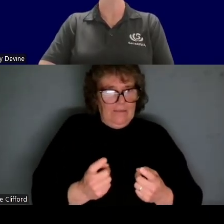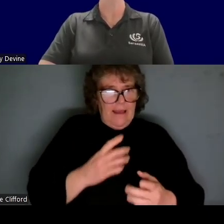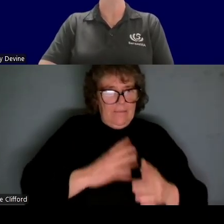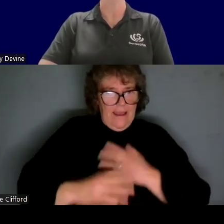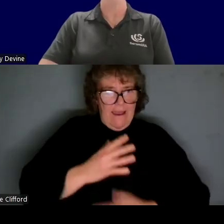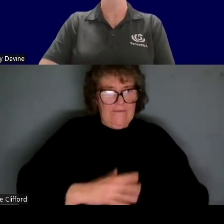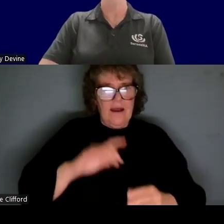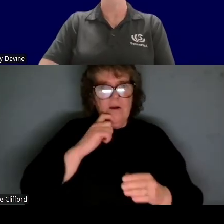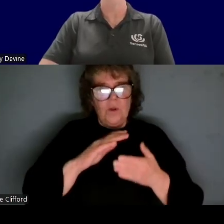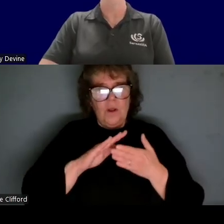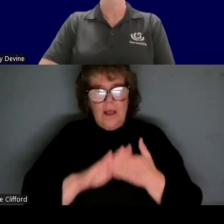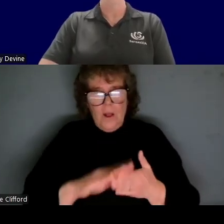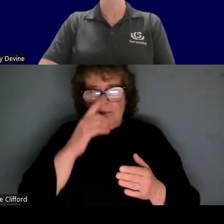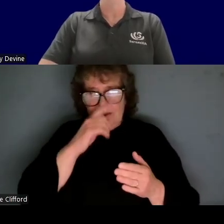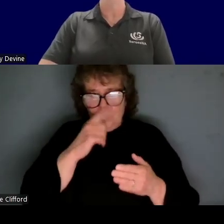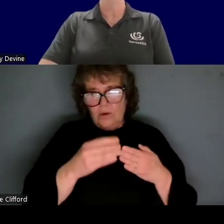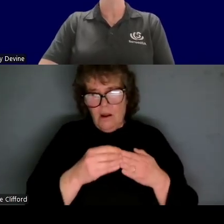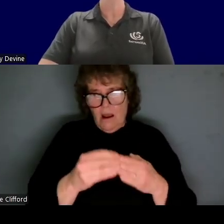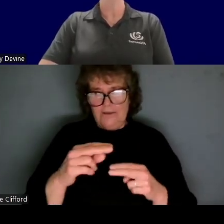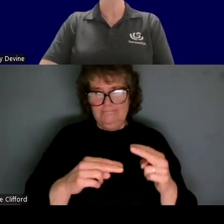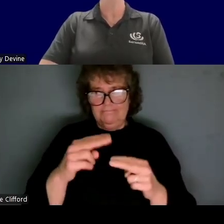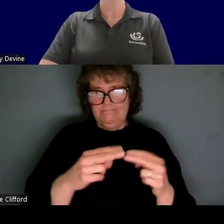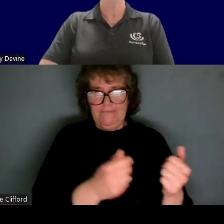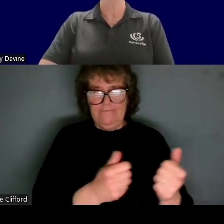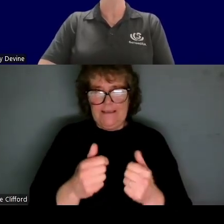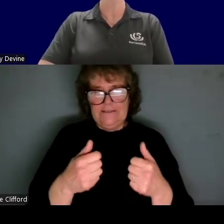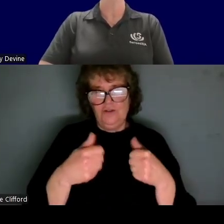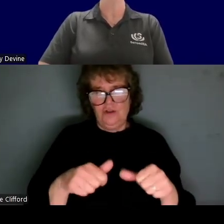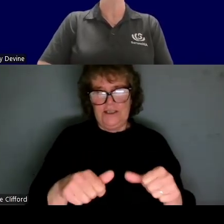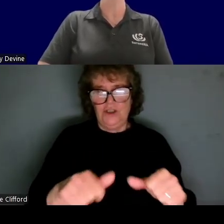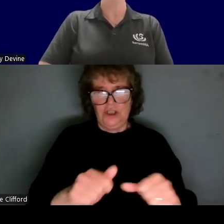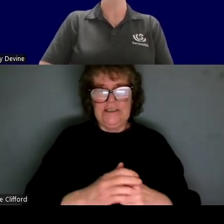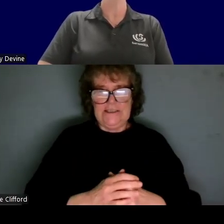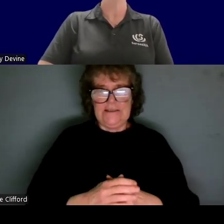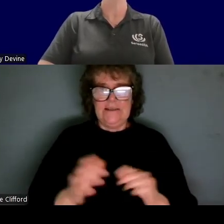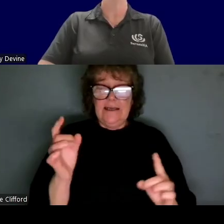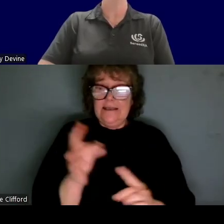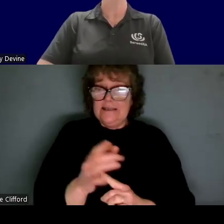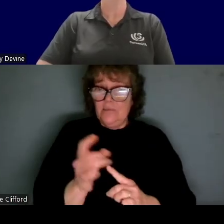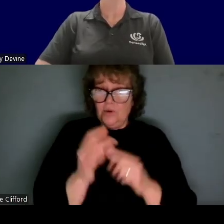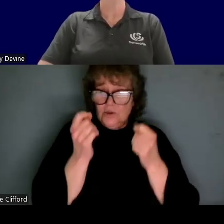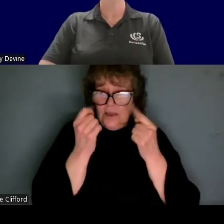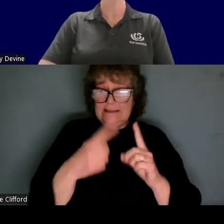of effective strategies. It is important to understand that positive behaviour support is